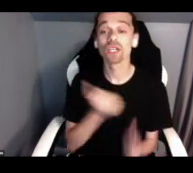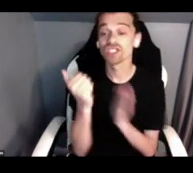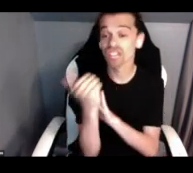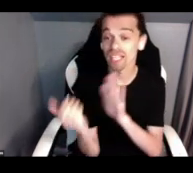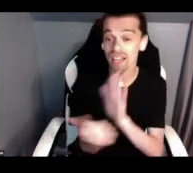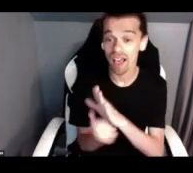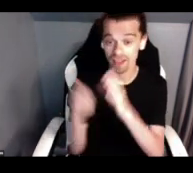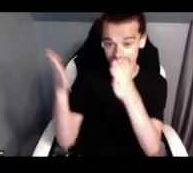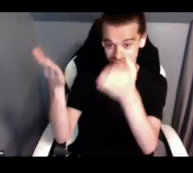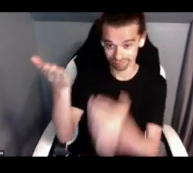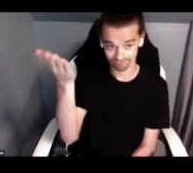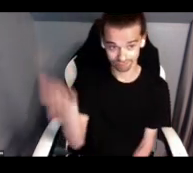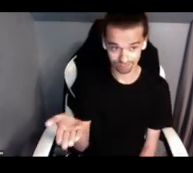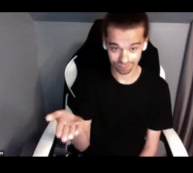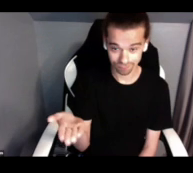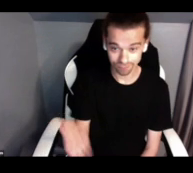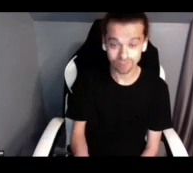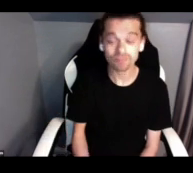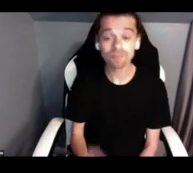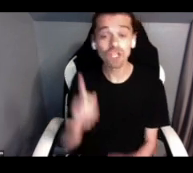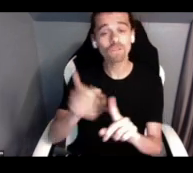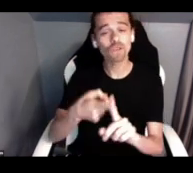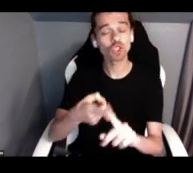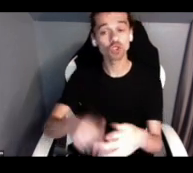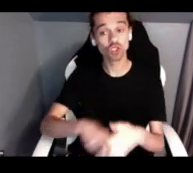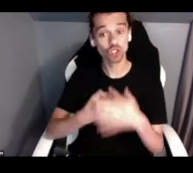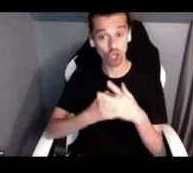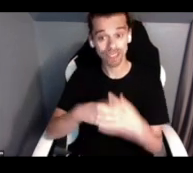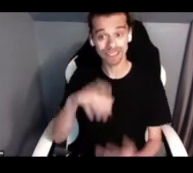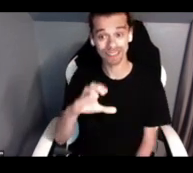First, we will start with CLEC overview